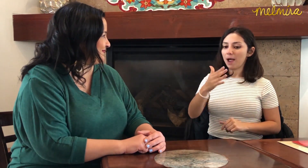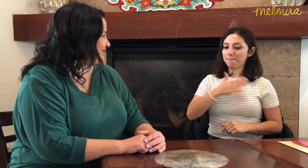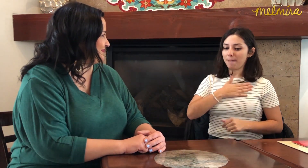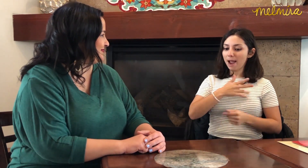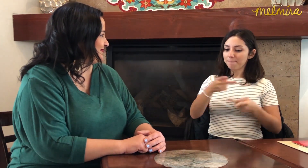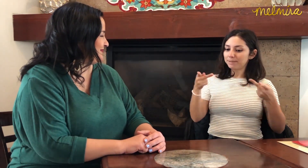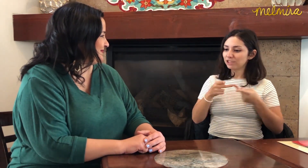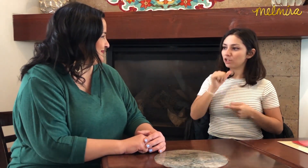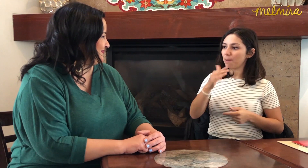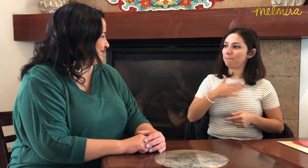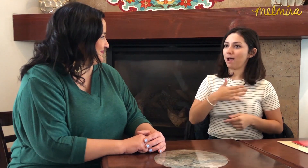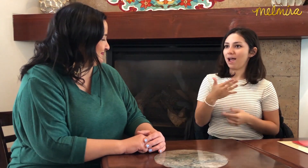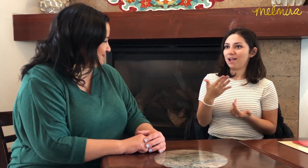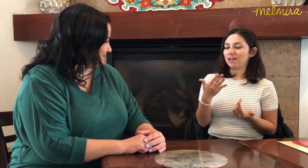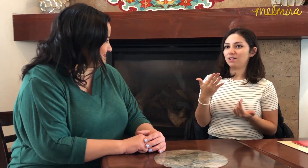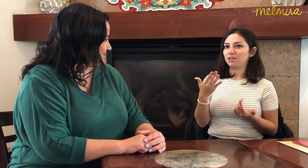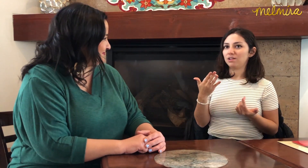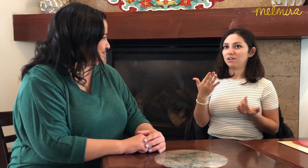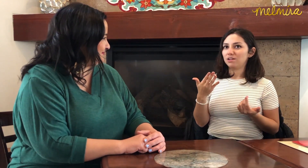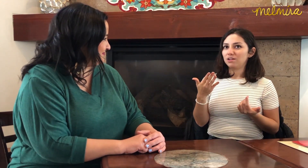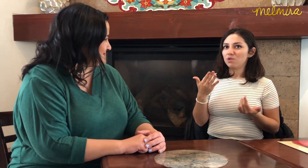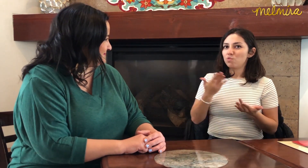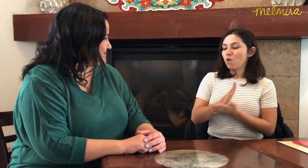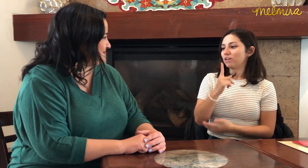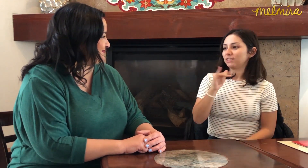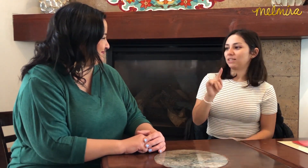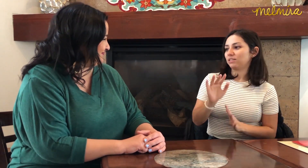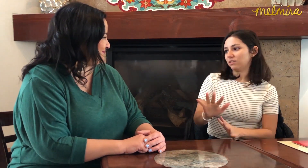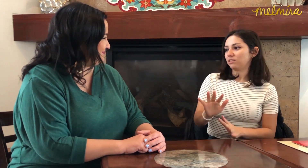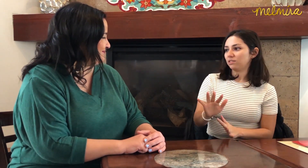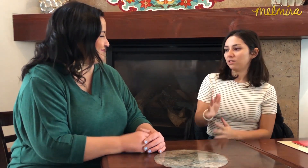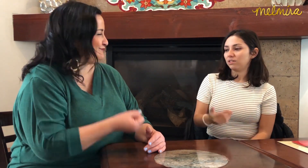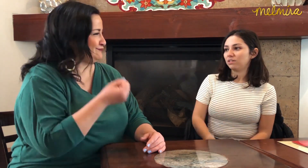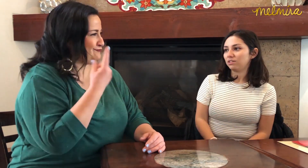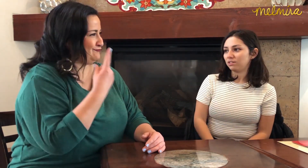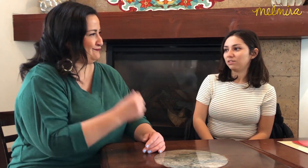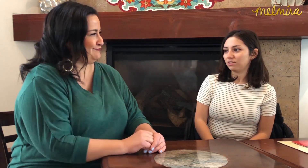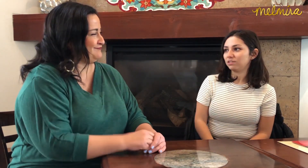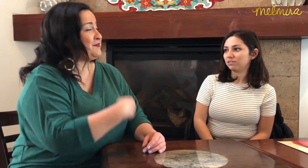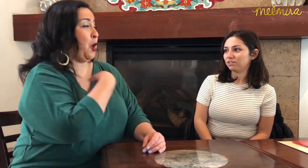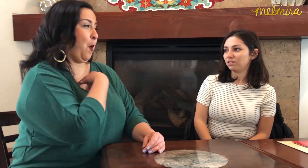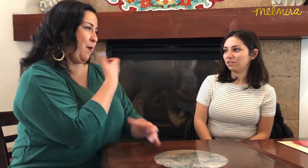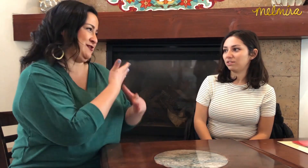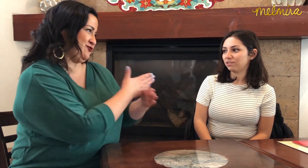It wasn't my position and it wasn't my right to say that. Understood.